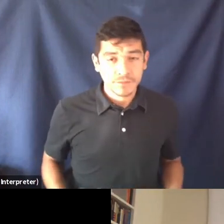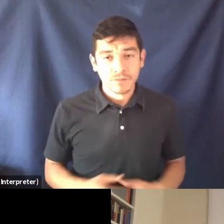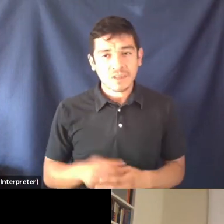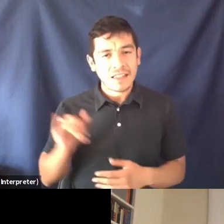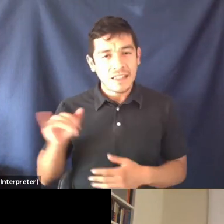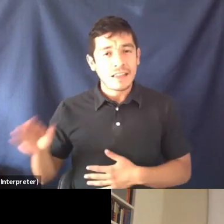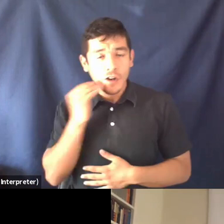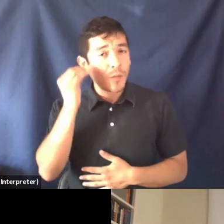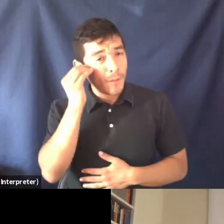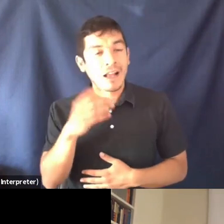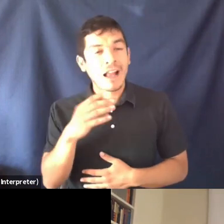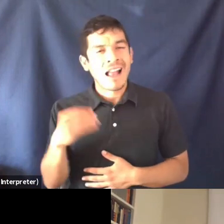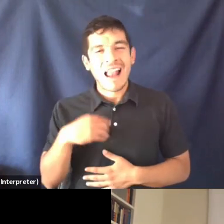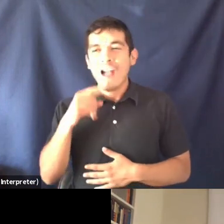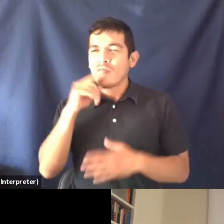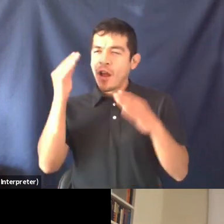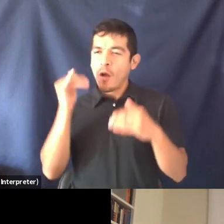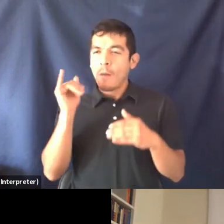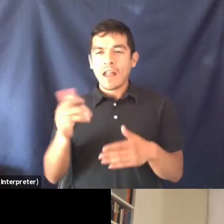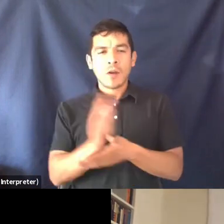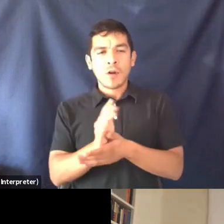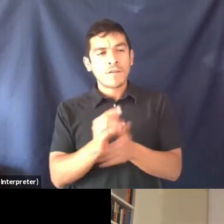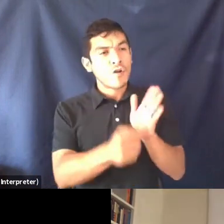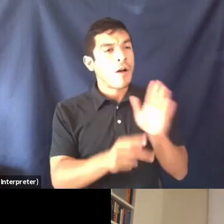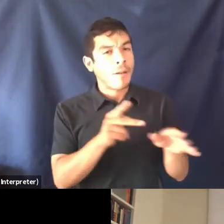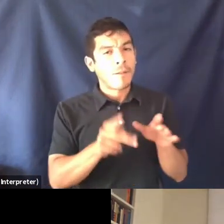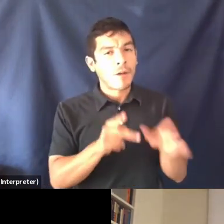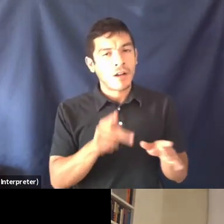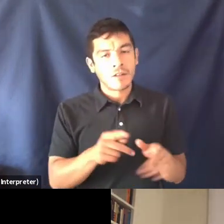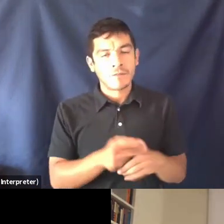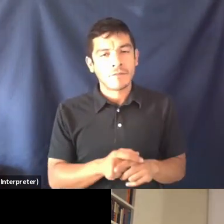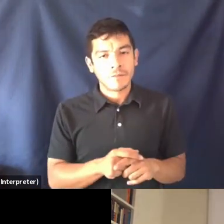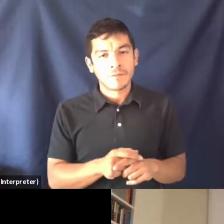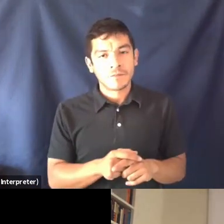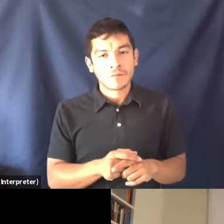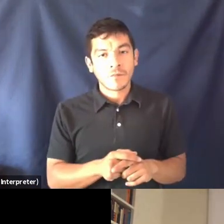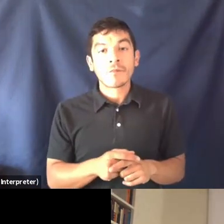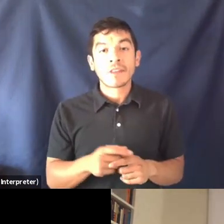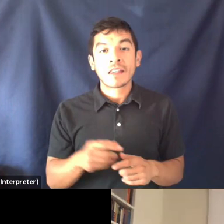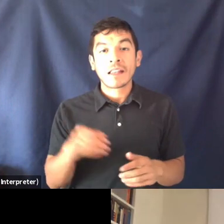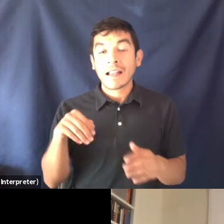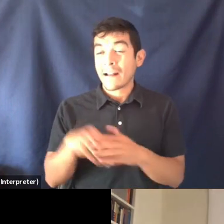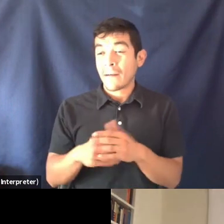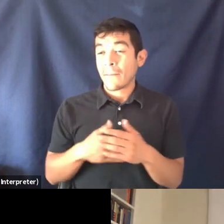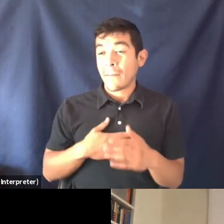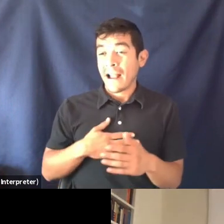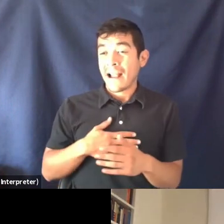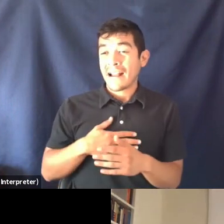'cause going into this, my assumption when I wanted to make a film about "Stray Dogs" was and people always react, "Oh, is it a really sad film?" Like a stray dog?